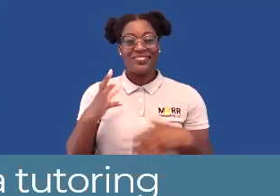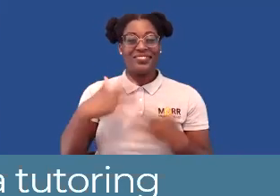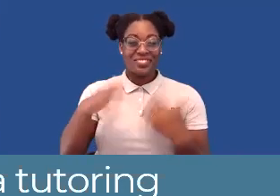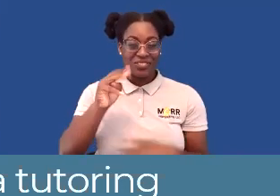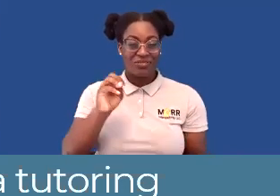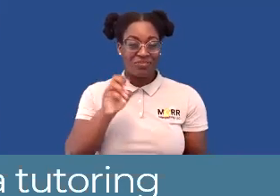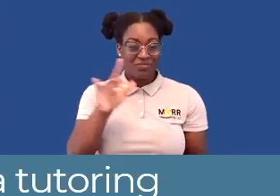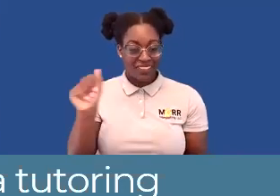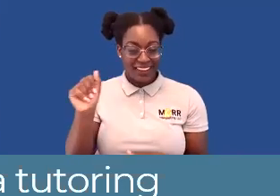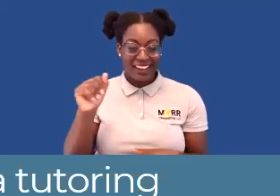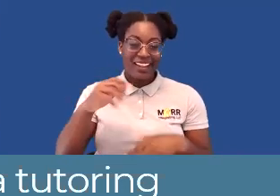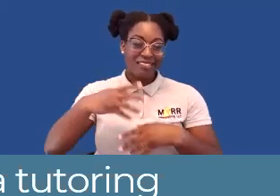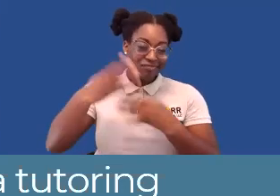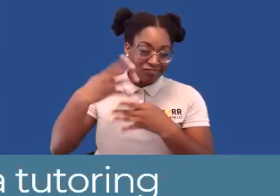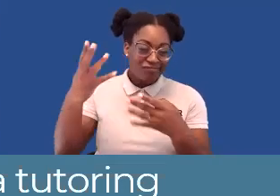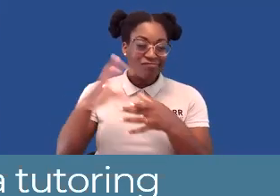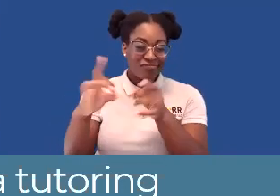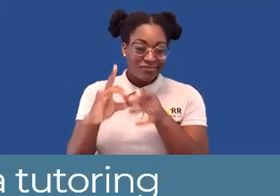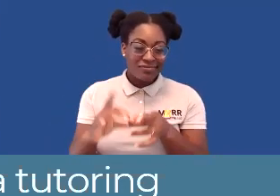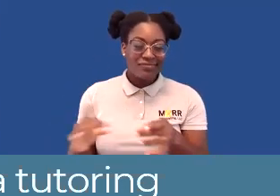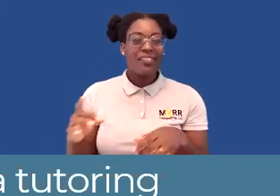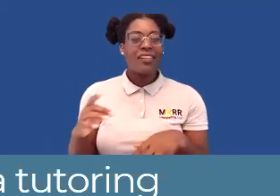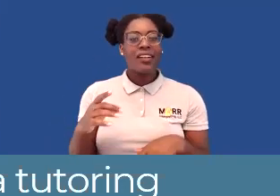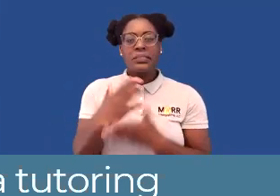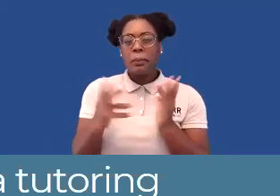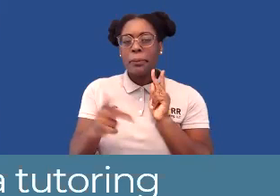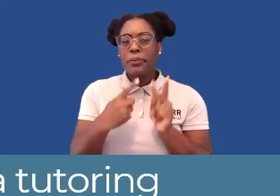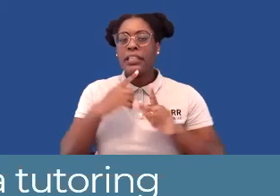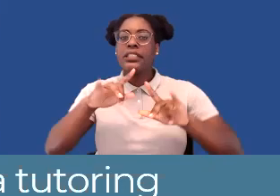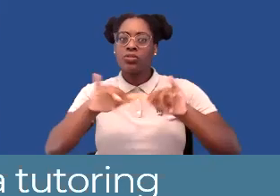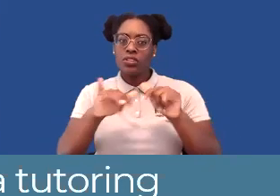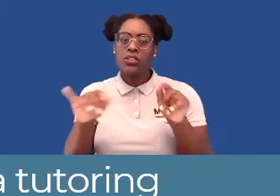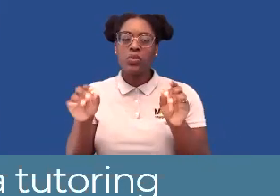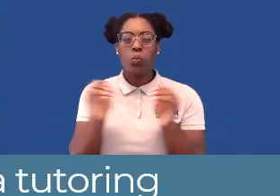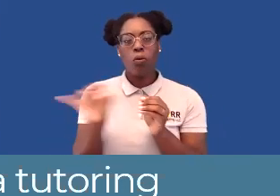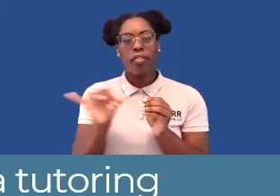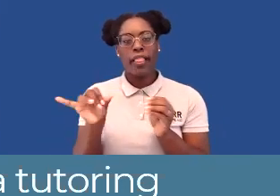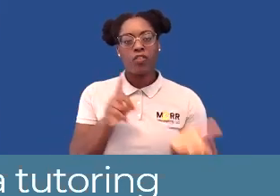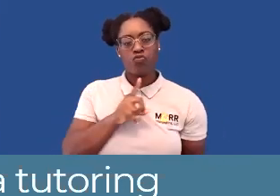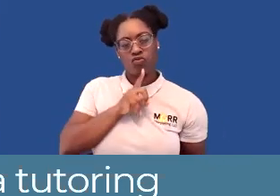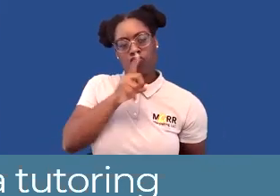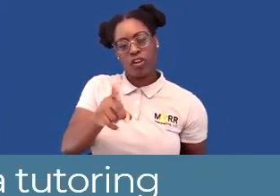that this idea that synchronous is more akin to "real writing center work."